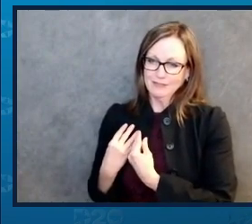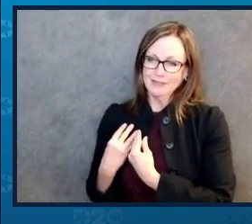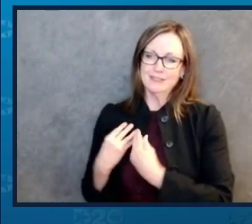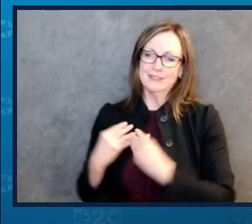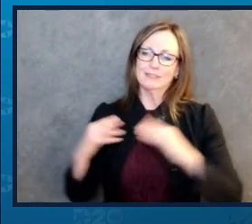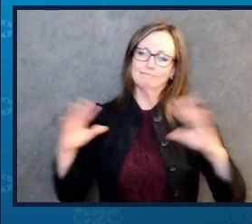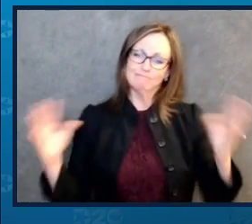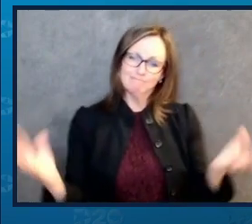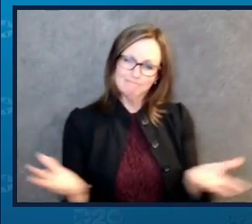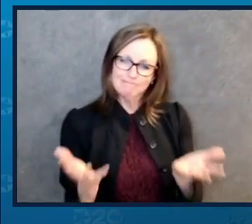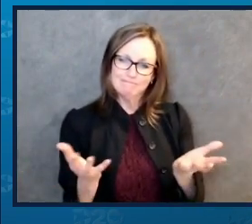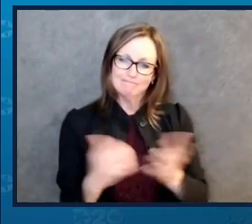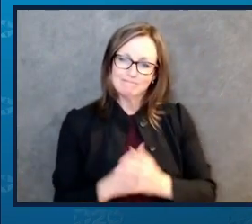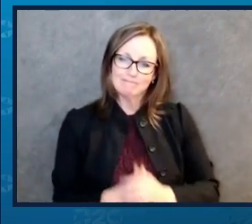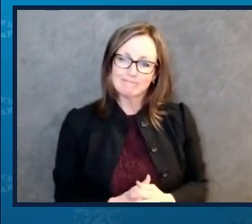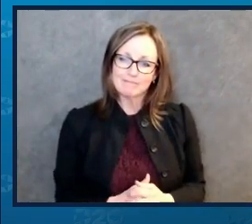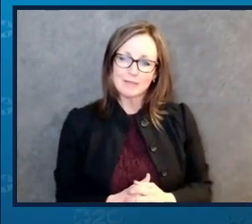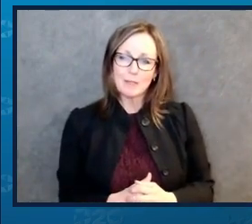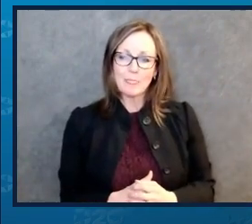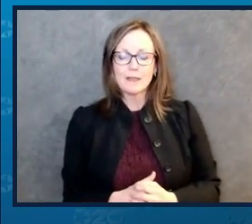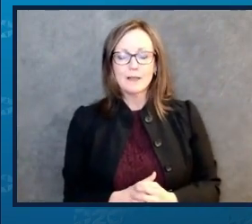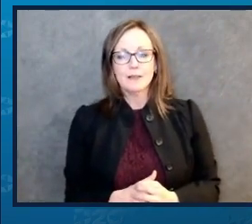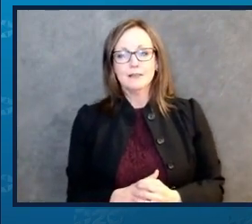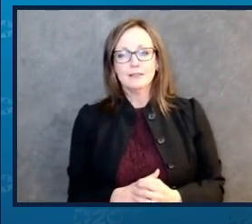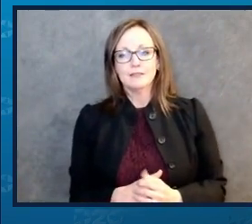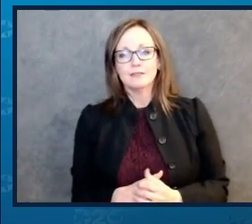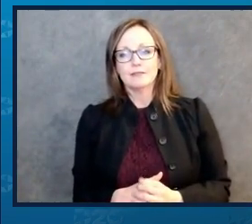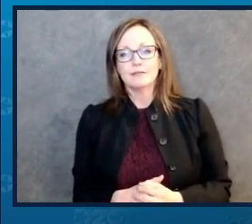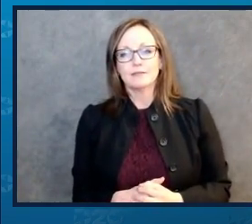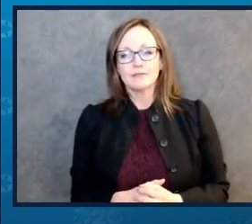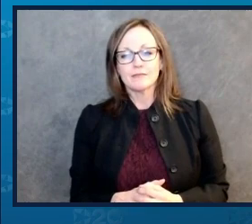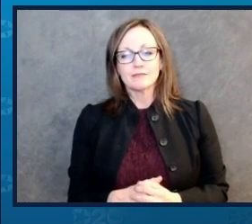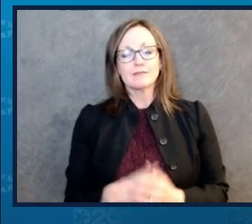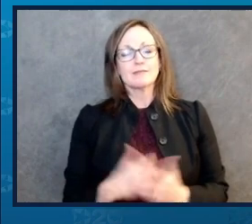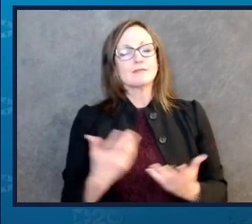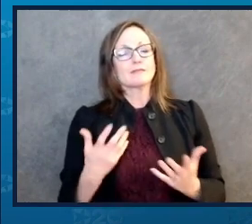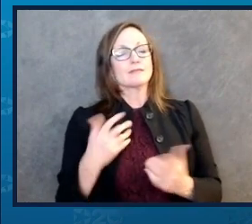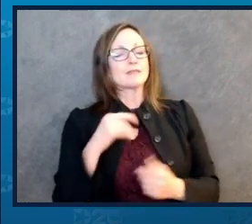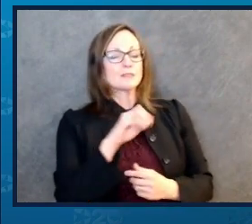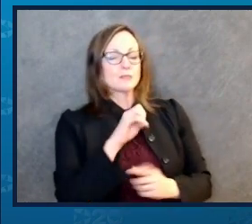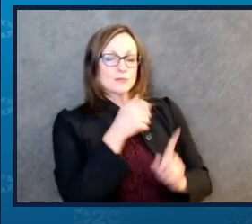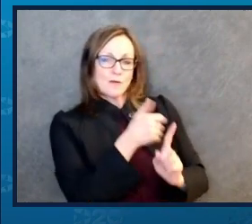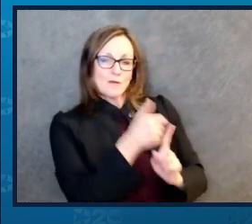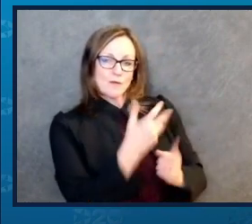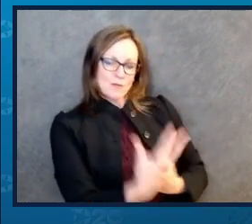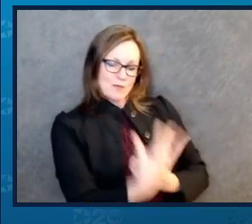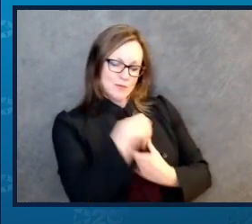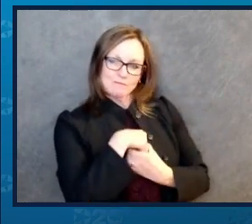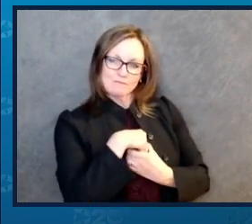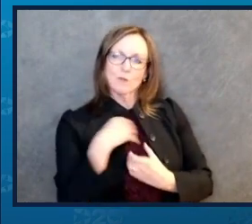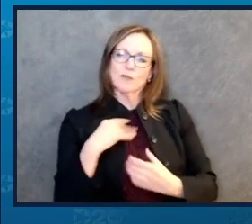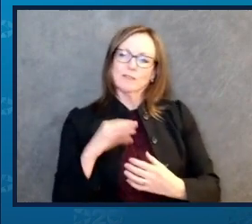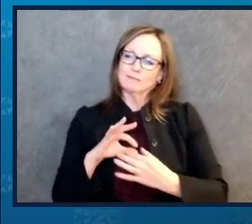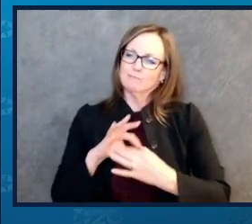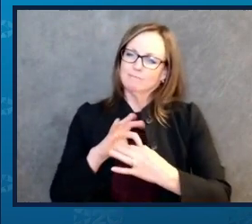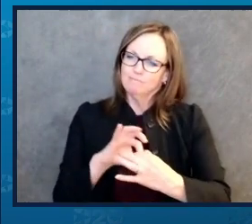ALL SEE OURSELVES. THAT'S THE VISION OUR PARENTANCE